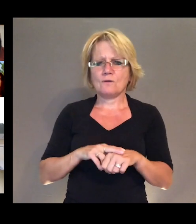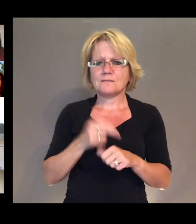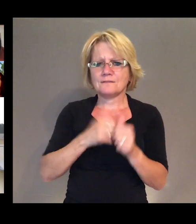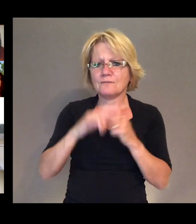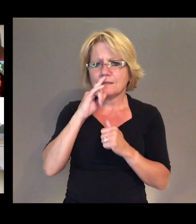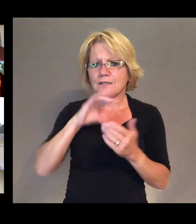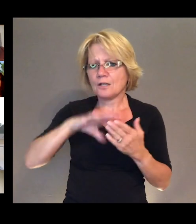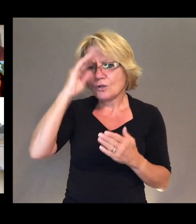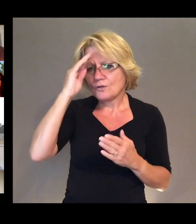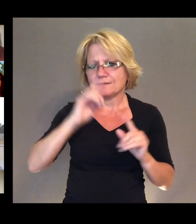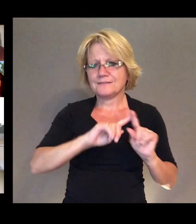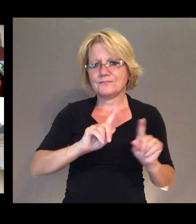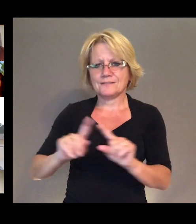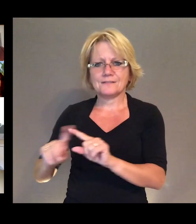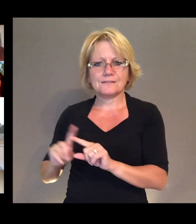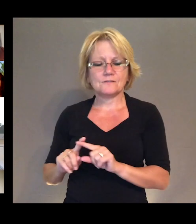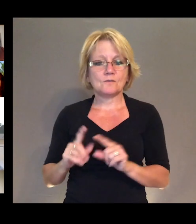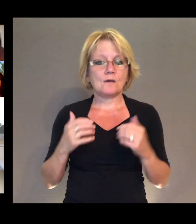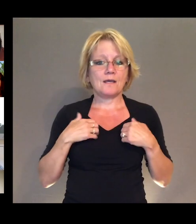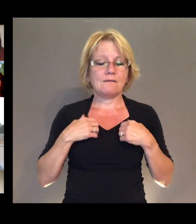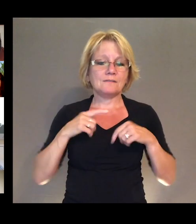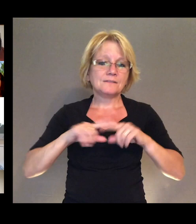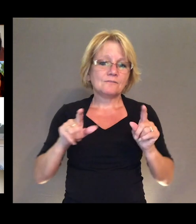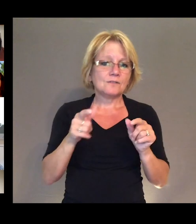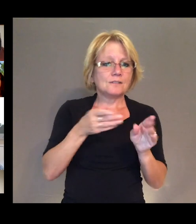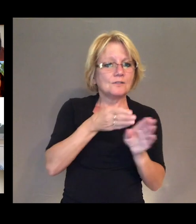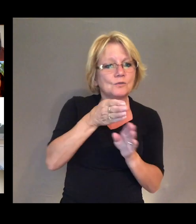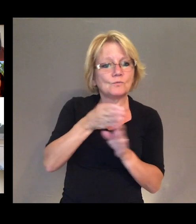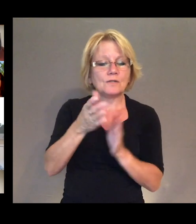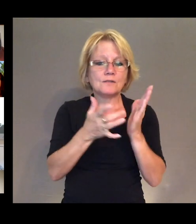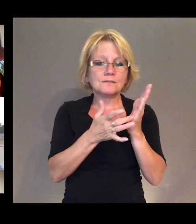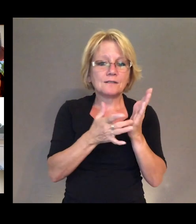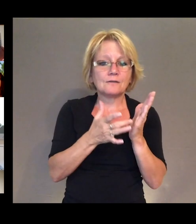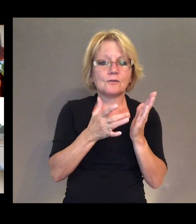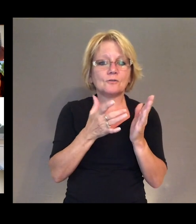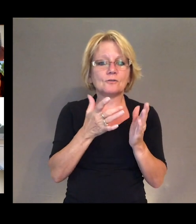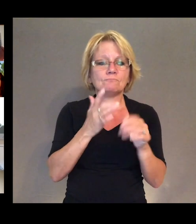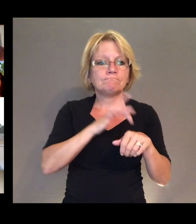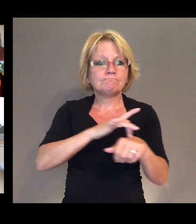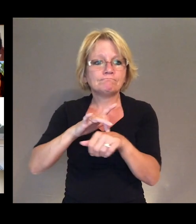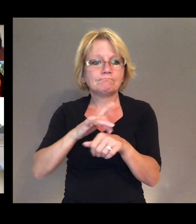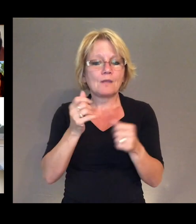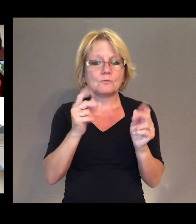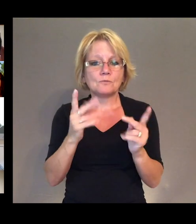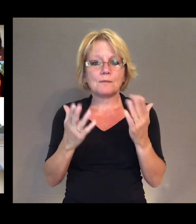So having opportunities for different career and technical areas where you might be in IT related program